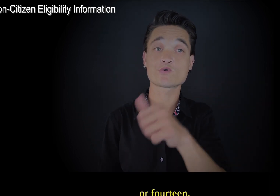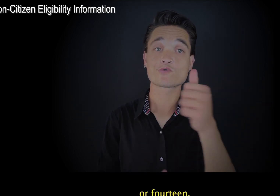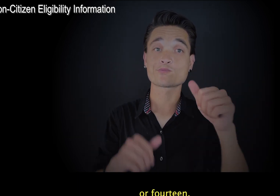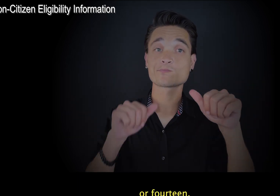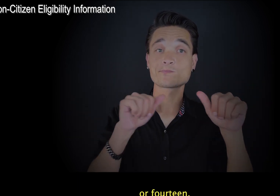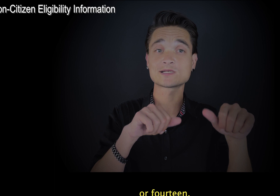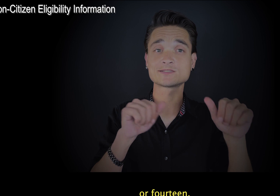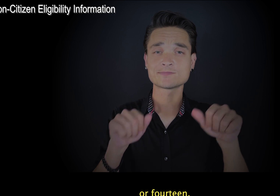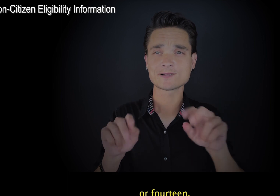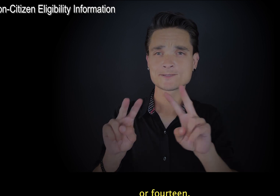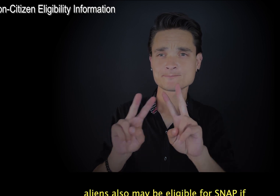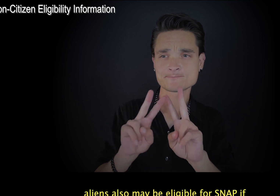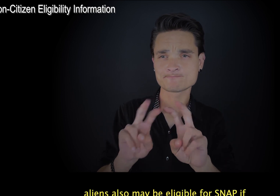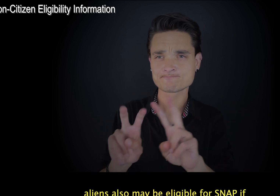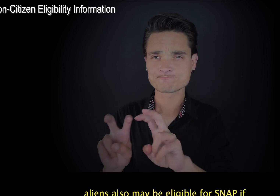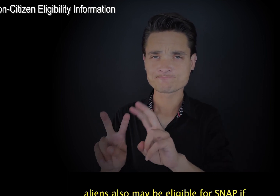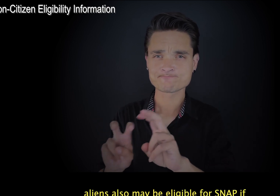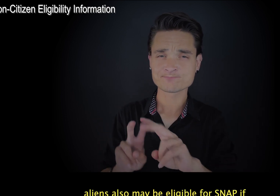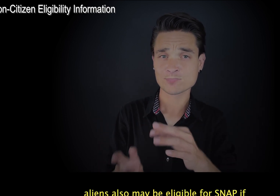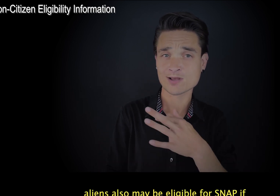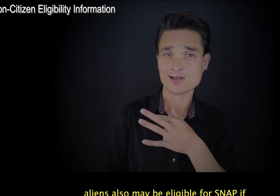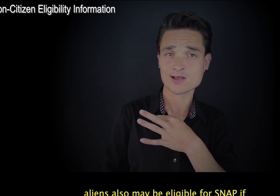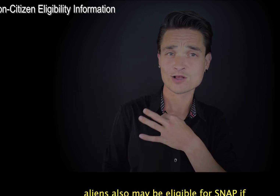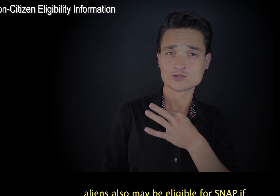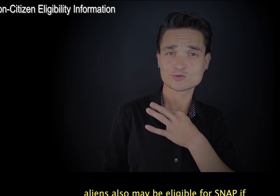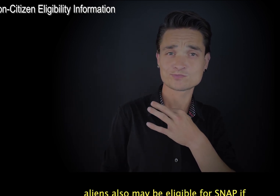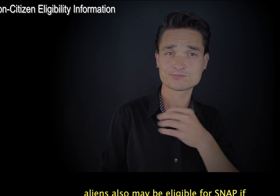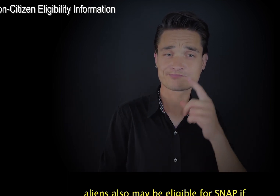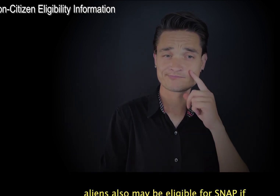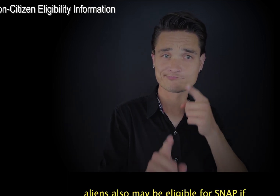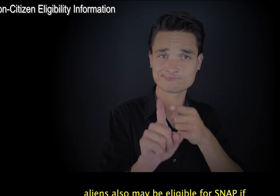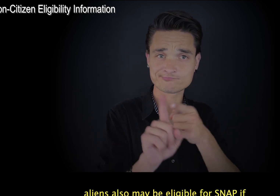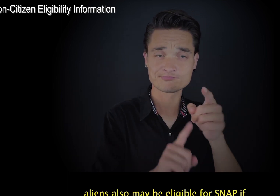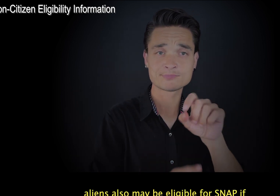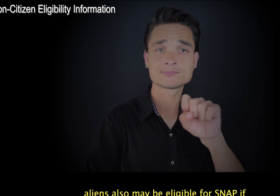or fourteen. aliens also may be eligible for SNAP if